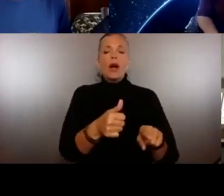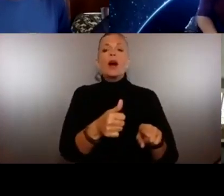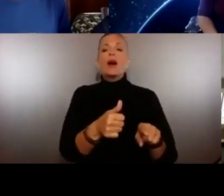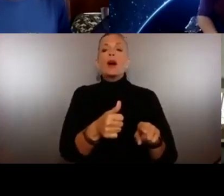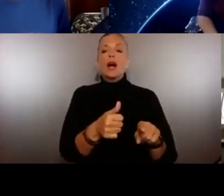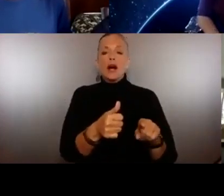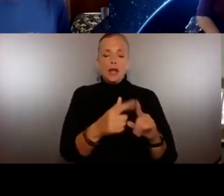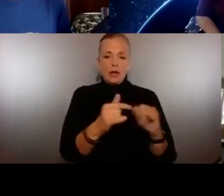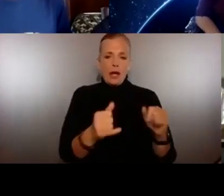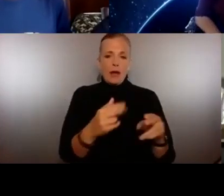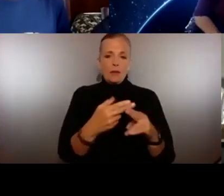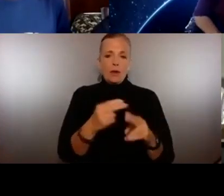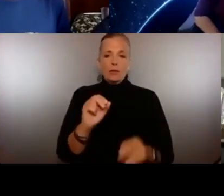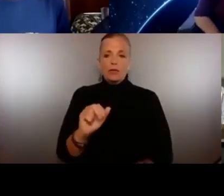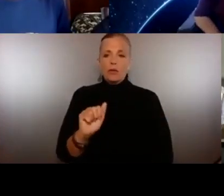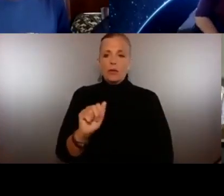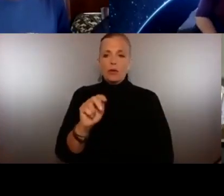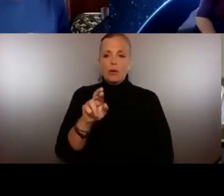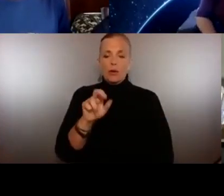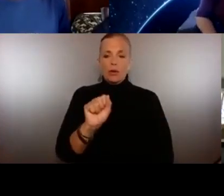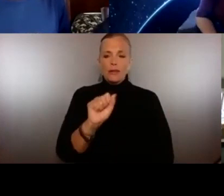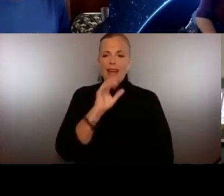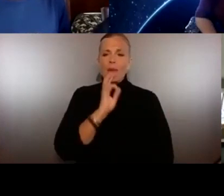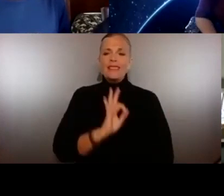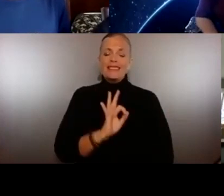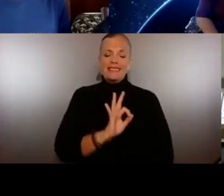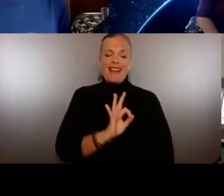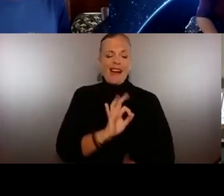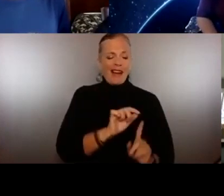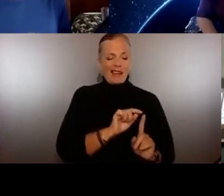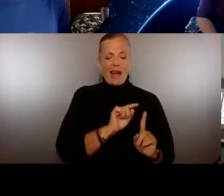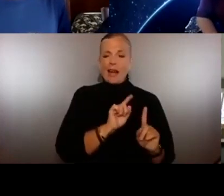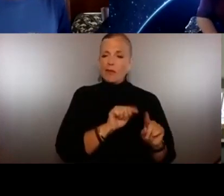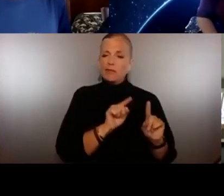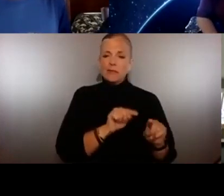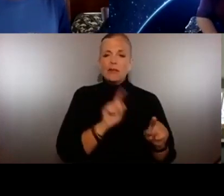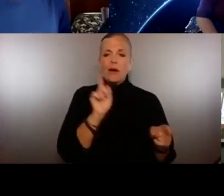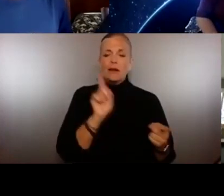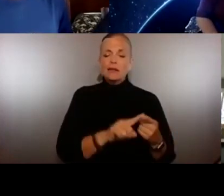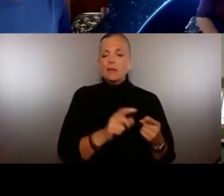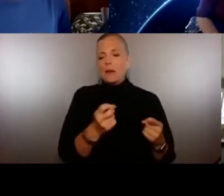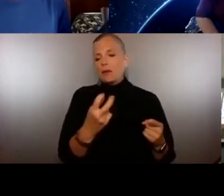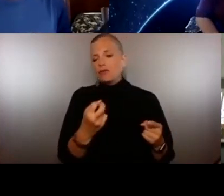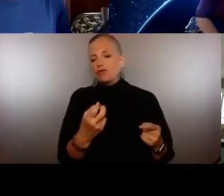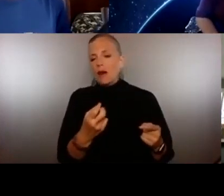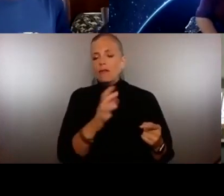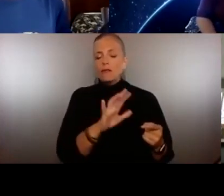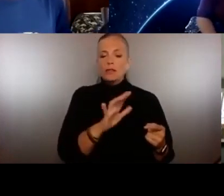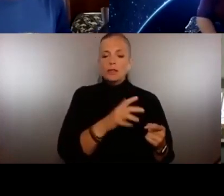and there I was like 9 years old until I was 12 or so and then went to Jened.